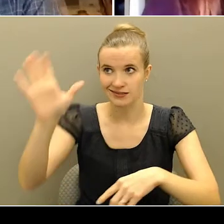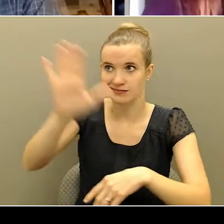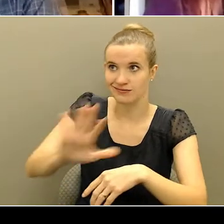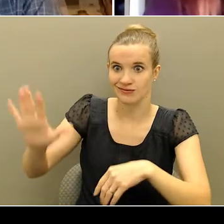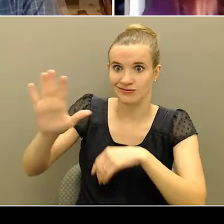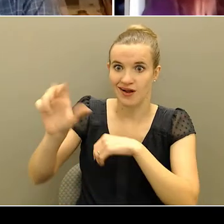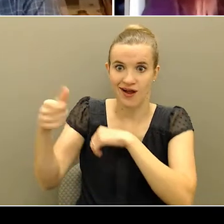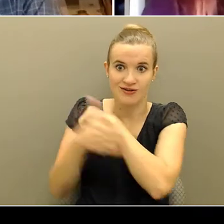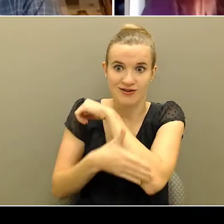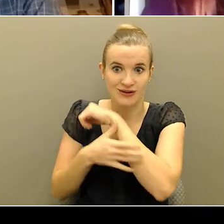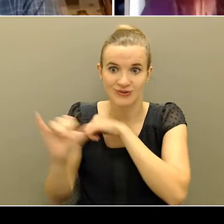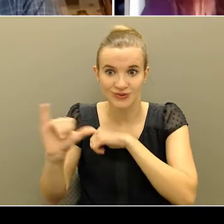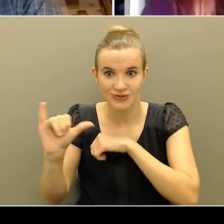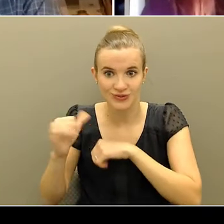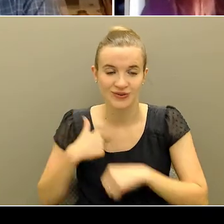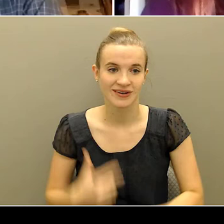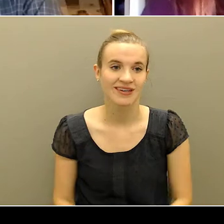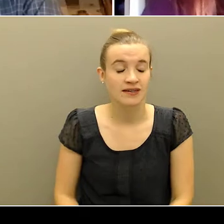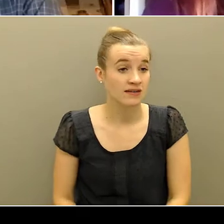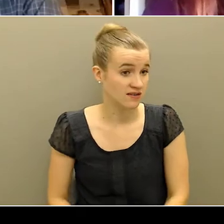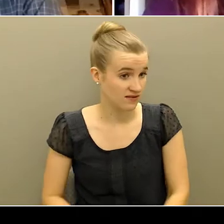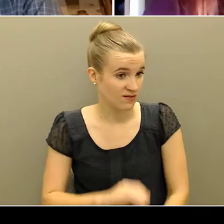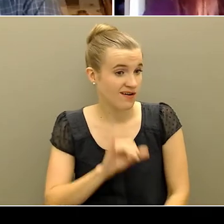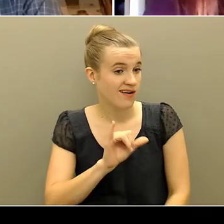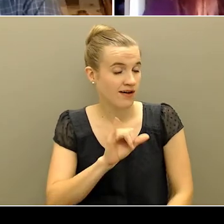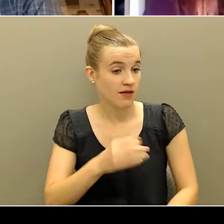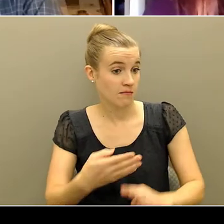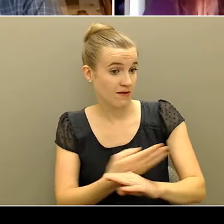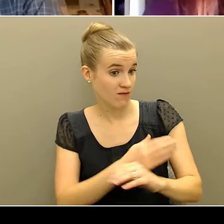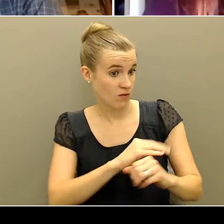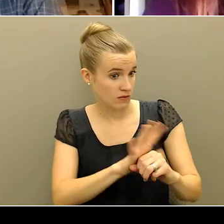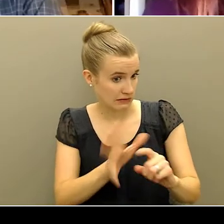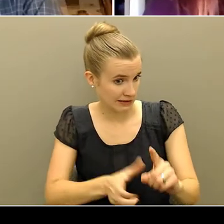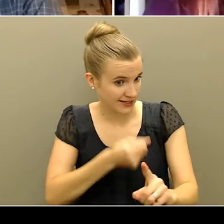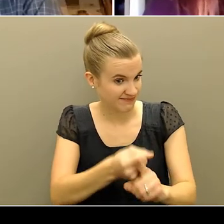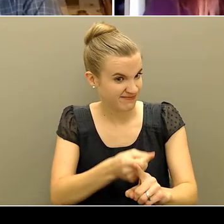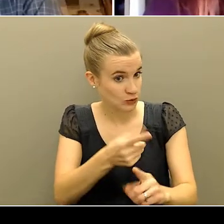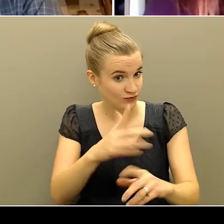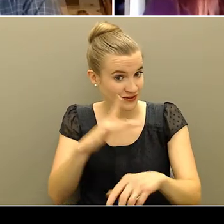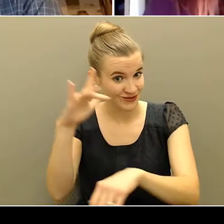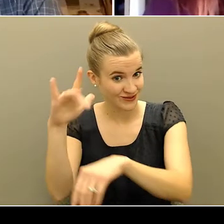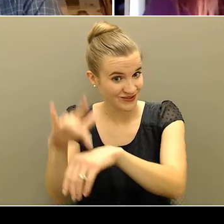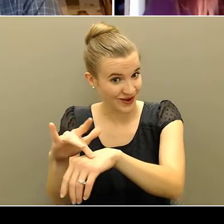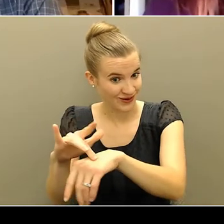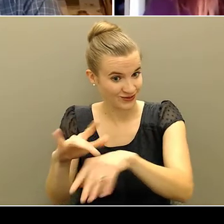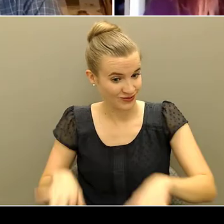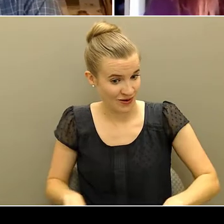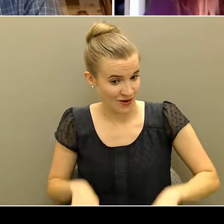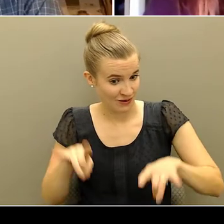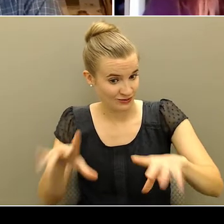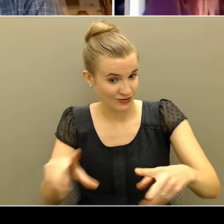Ashley: Yes. New Zealand has been something of a dream of mine. Even